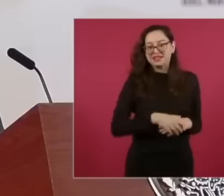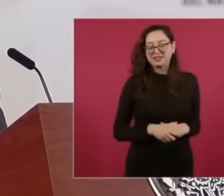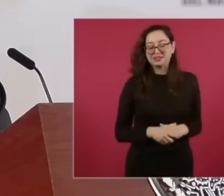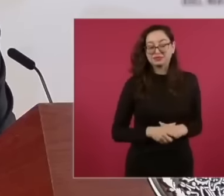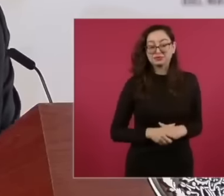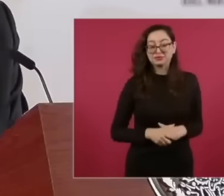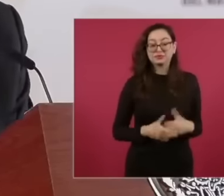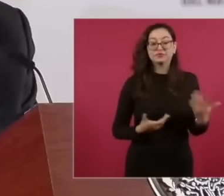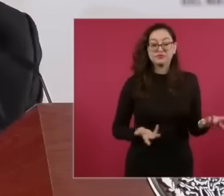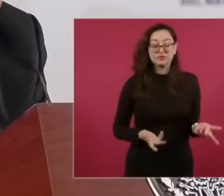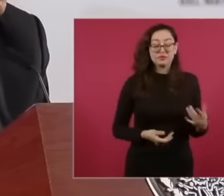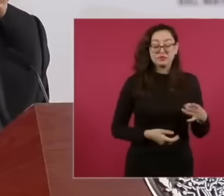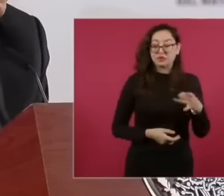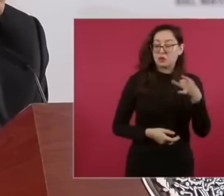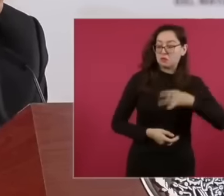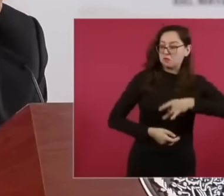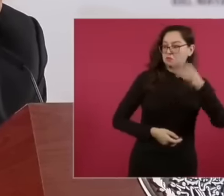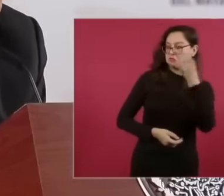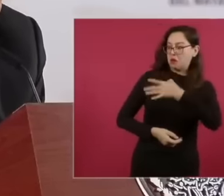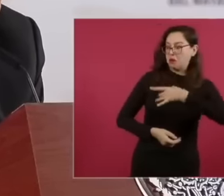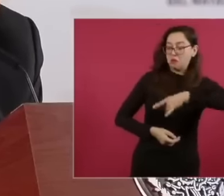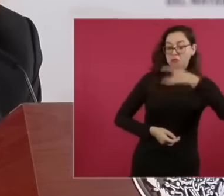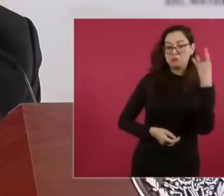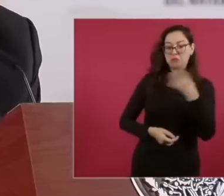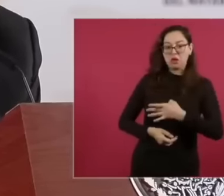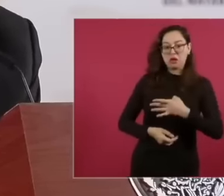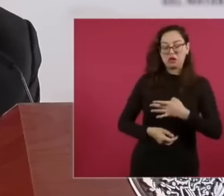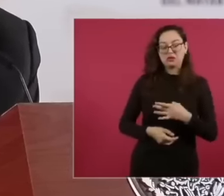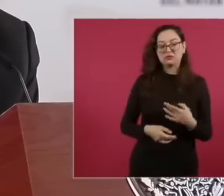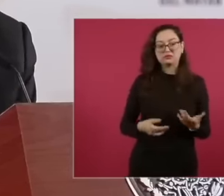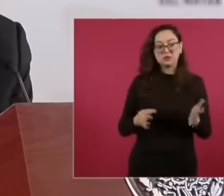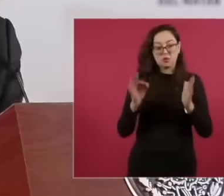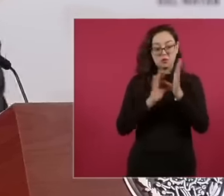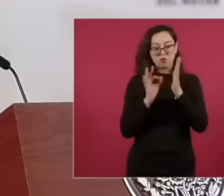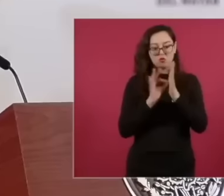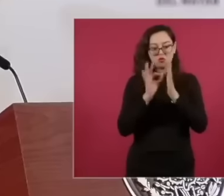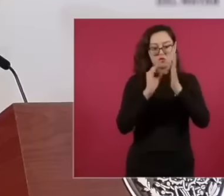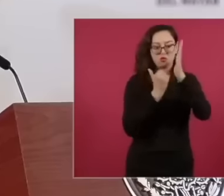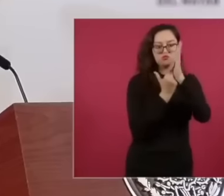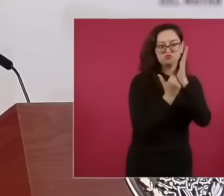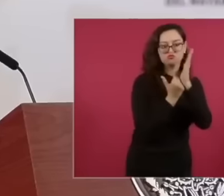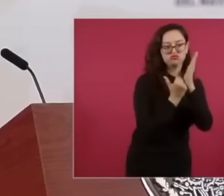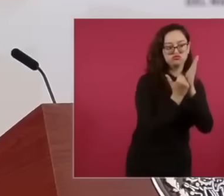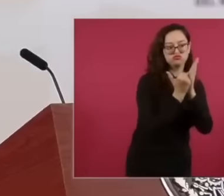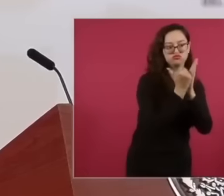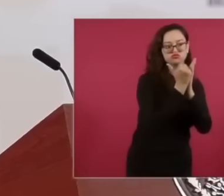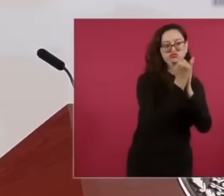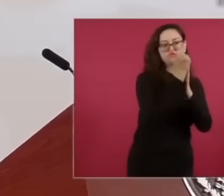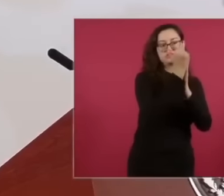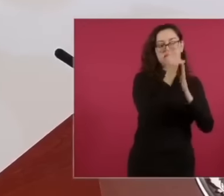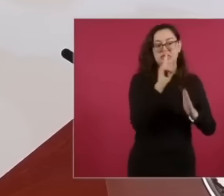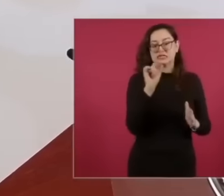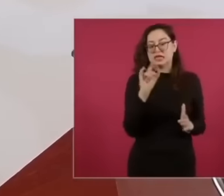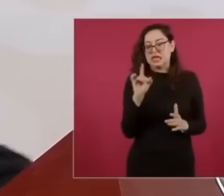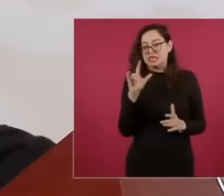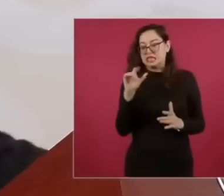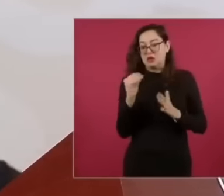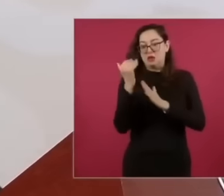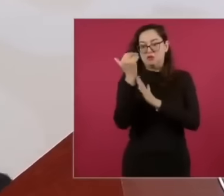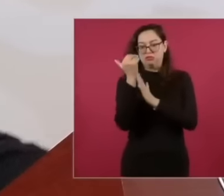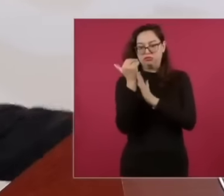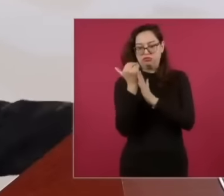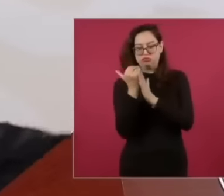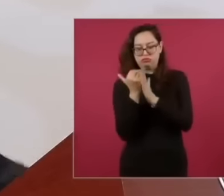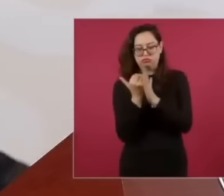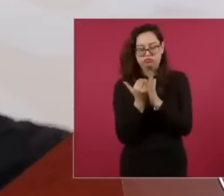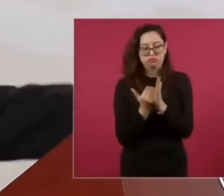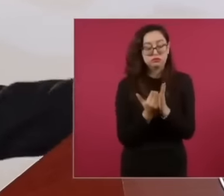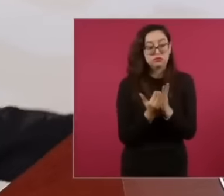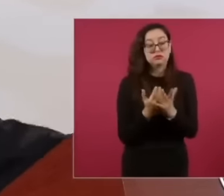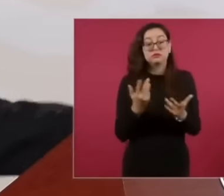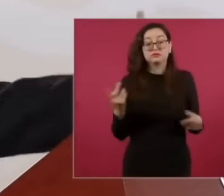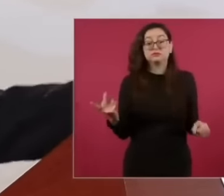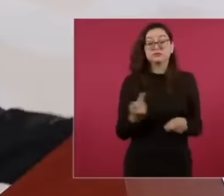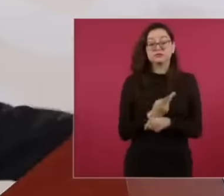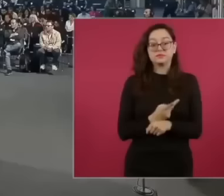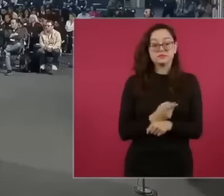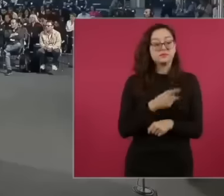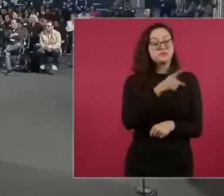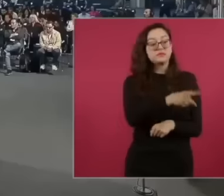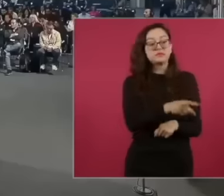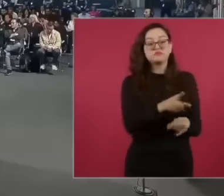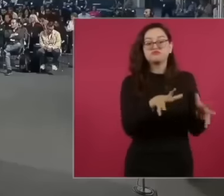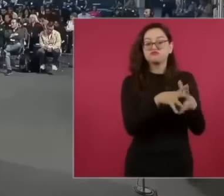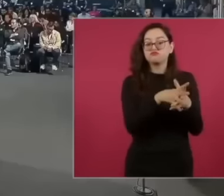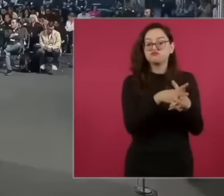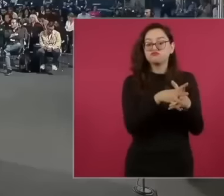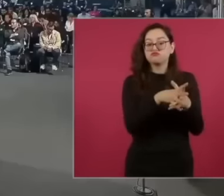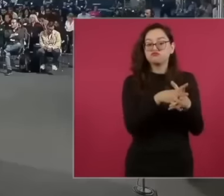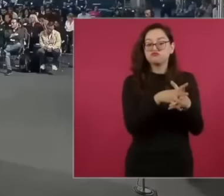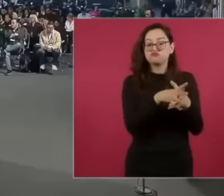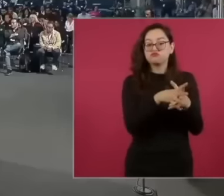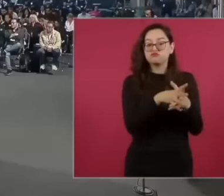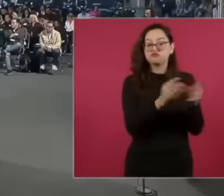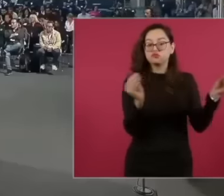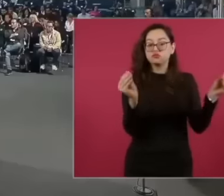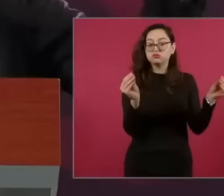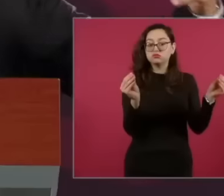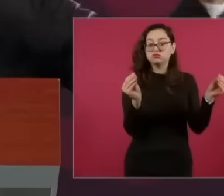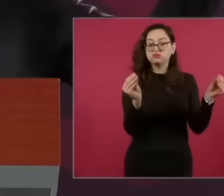disappears and with all the propaganda and with all the money from the State, they raise him up